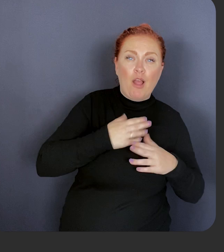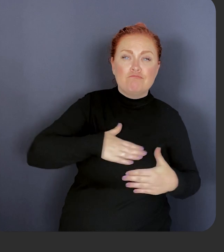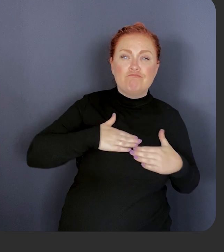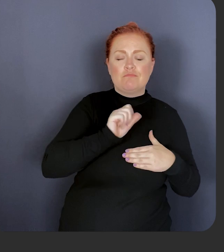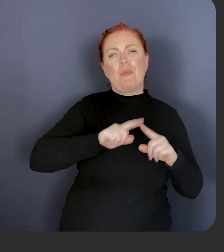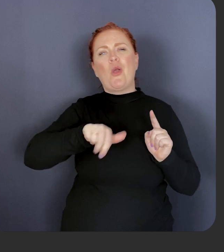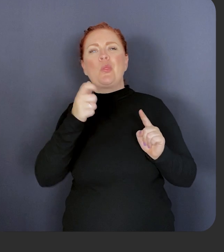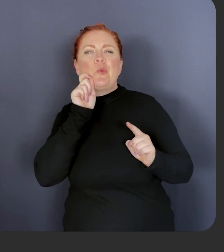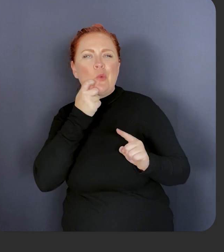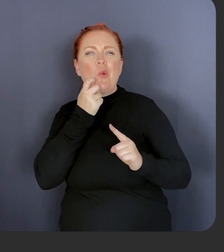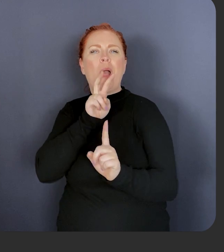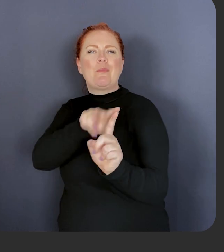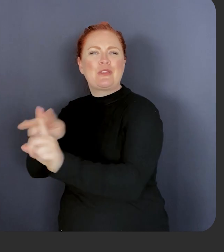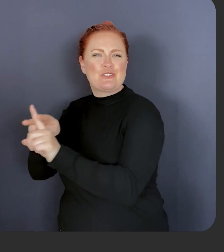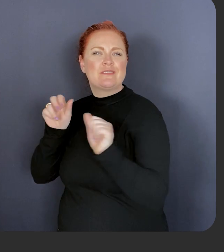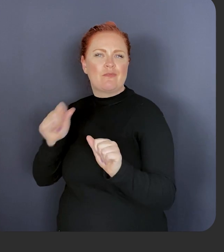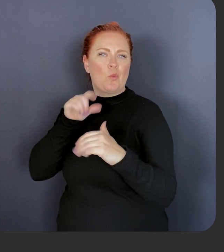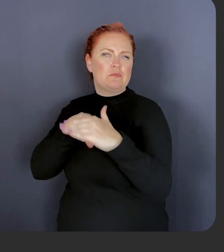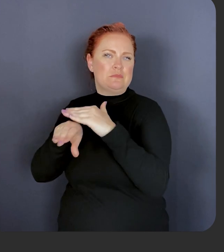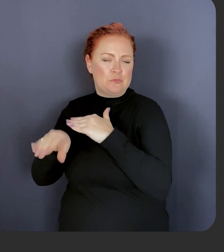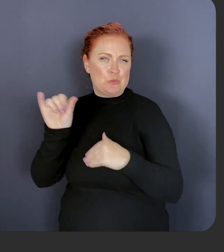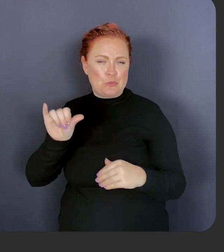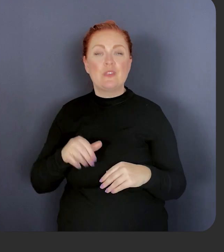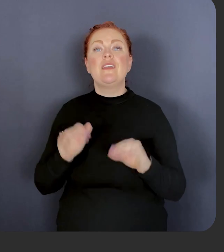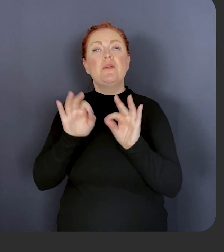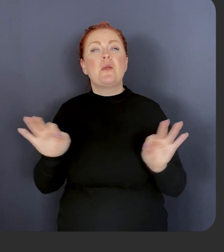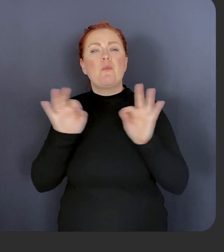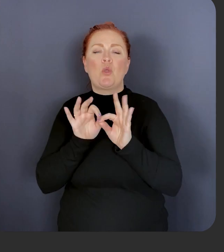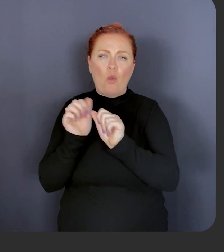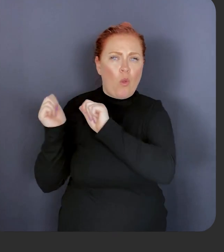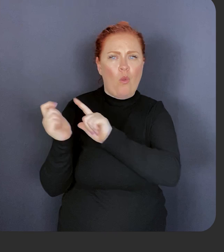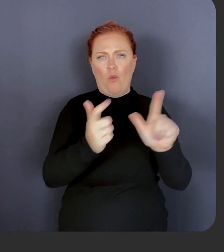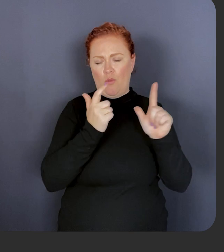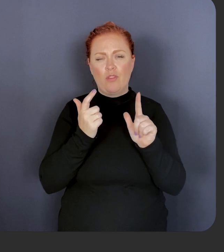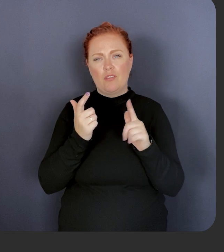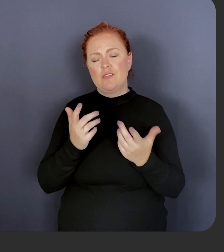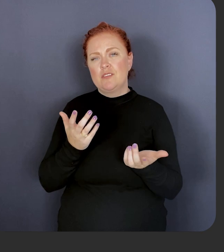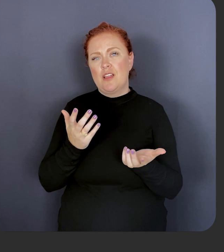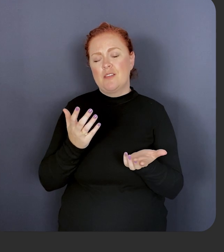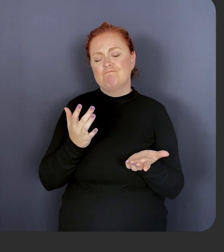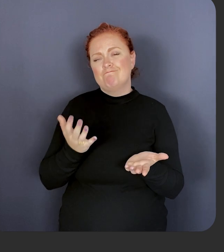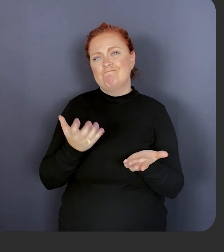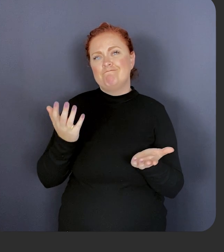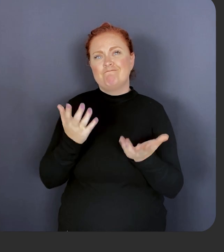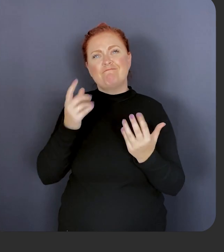of other cool things out there that are using accessibility. And it's important that all of them